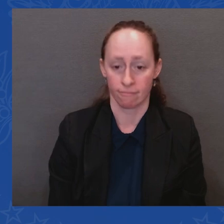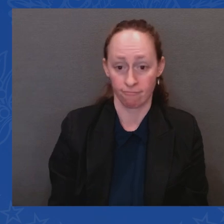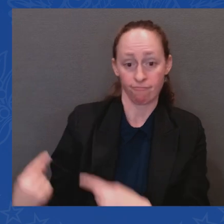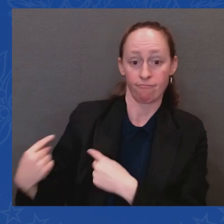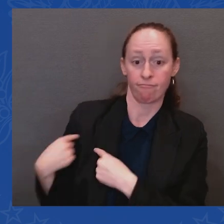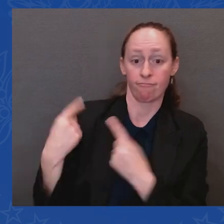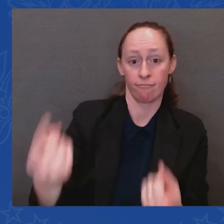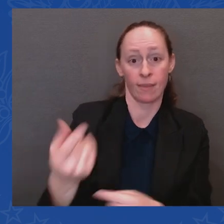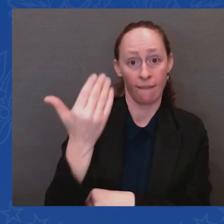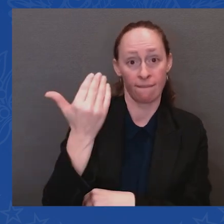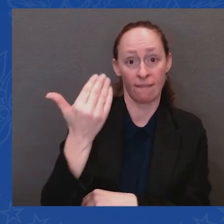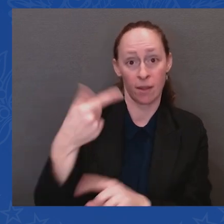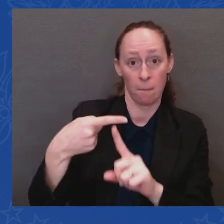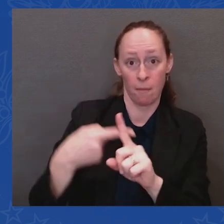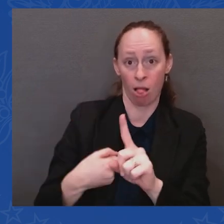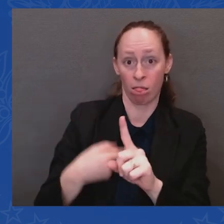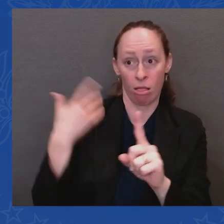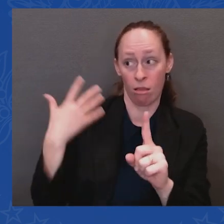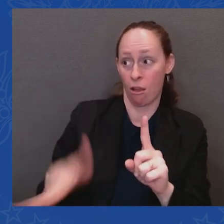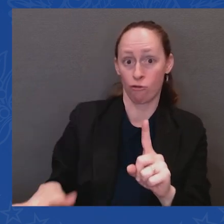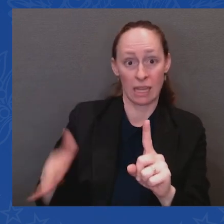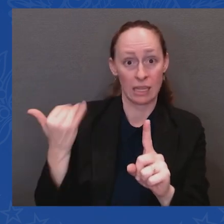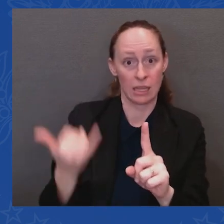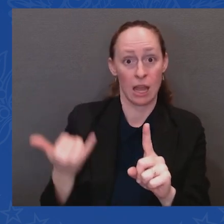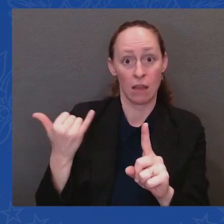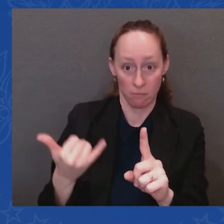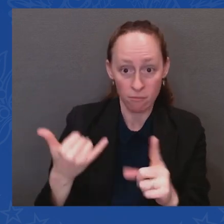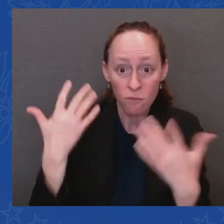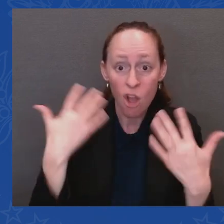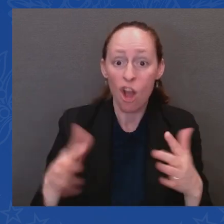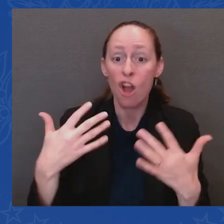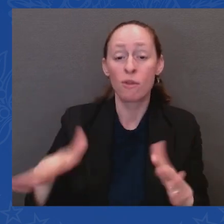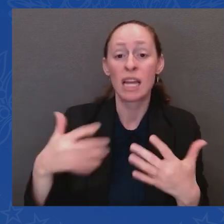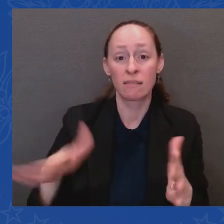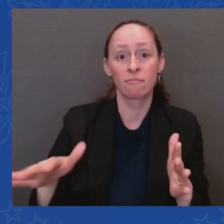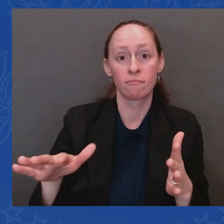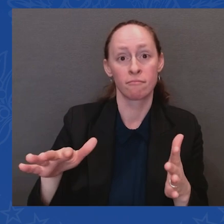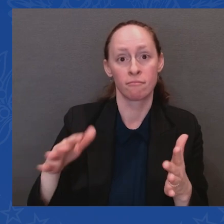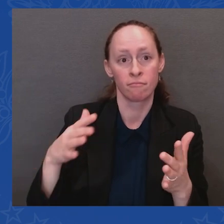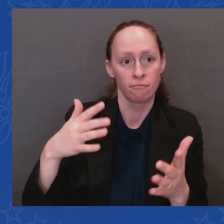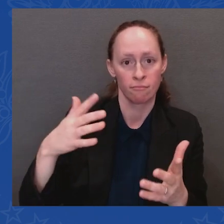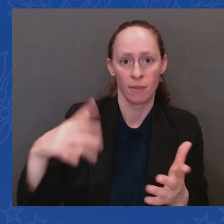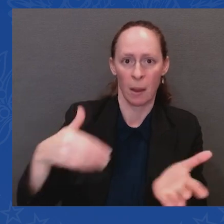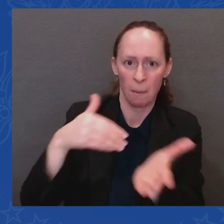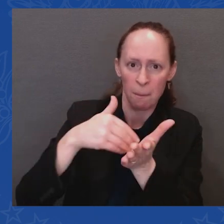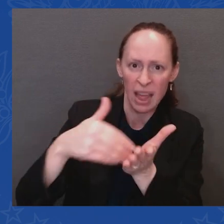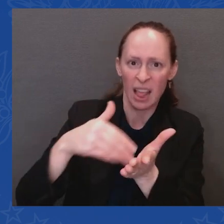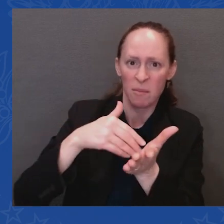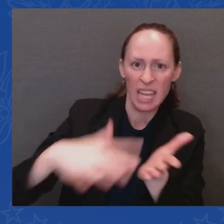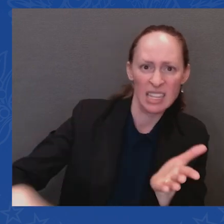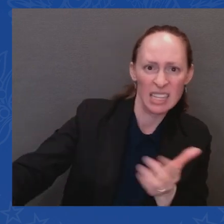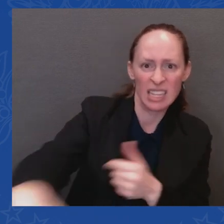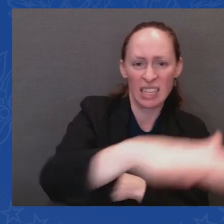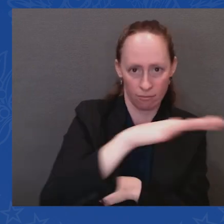Act, a half a million veterans and their surviving family members have already started receiving benefits.